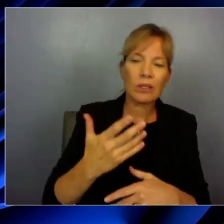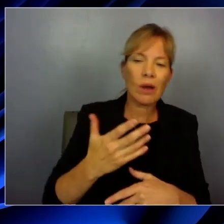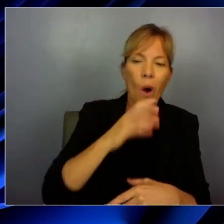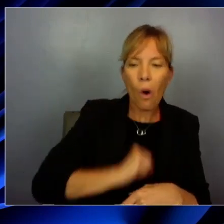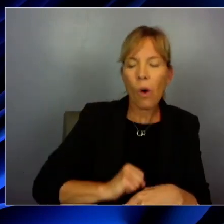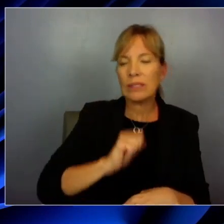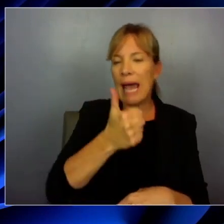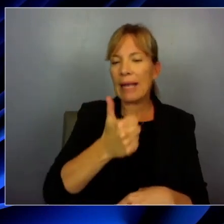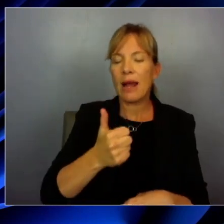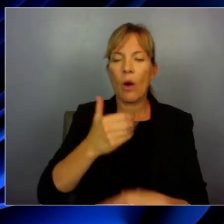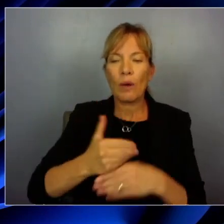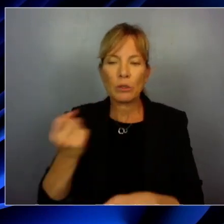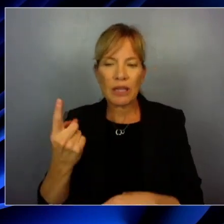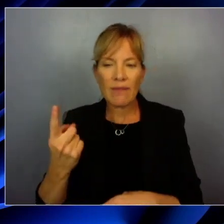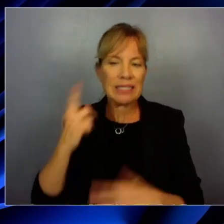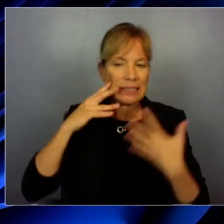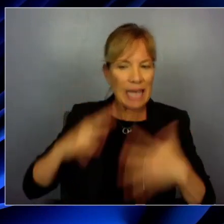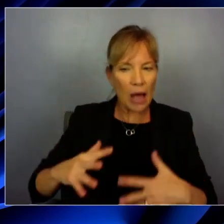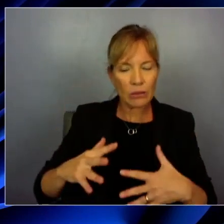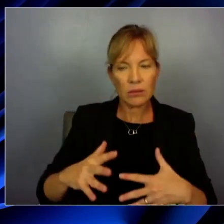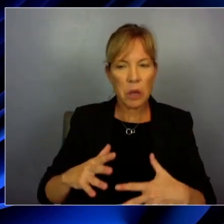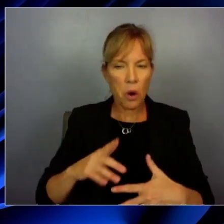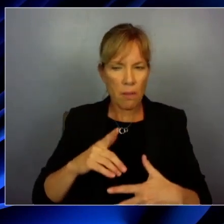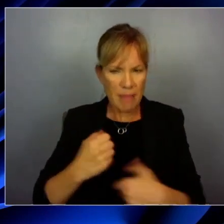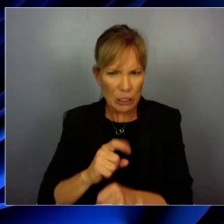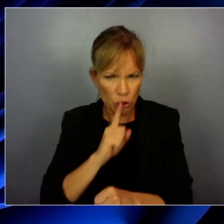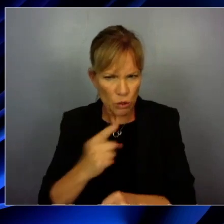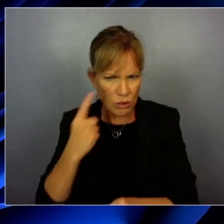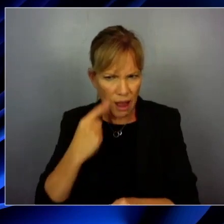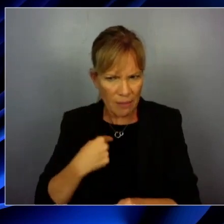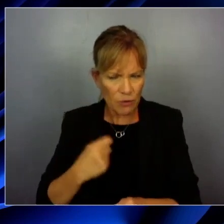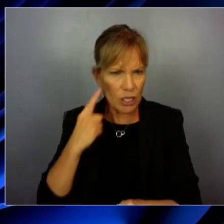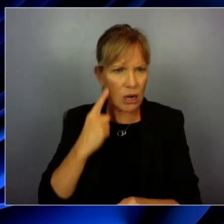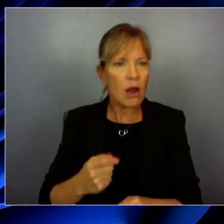me Jeremy they're coming across to you, so I played the Kinect sound for Windows 10 first.